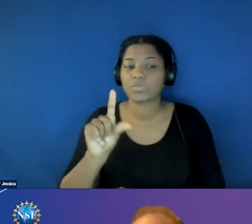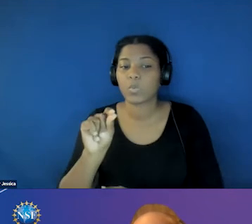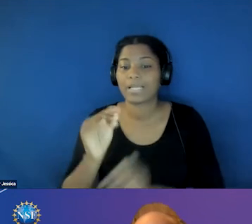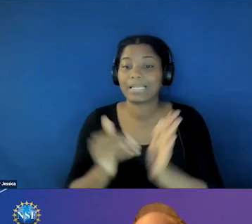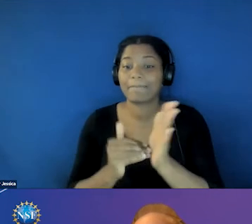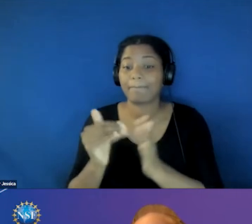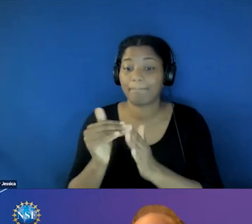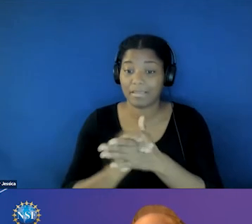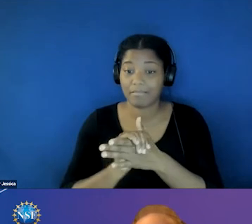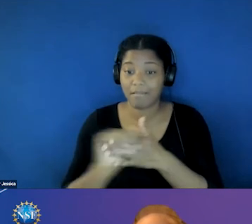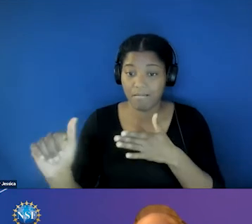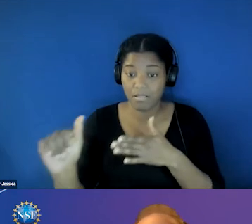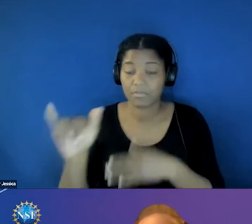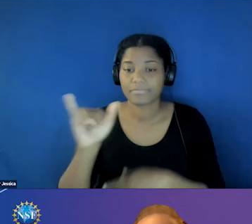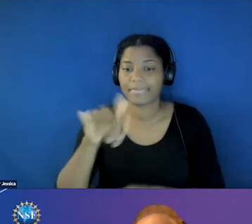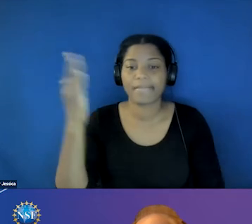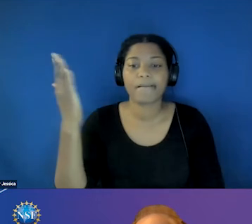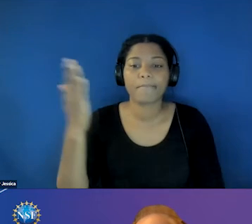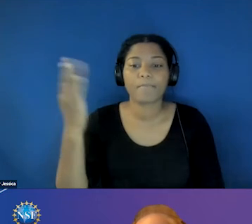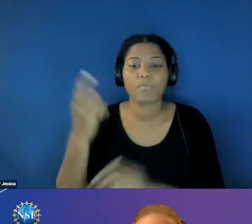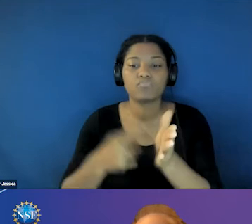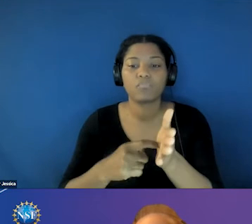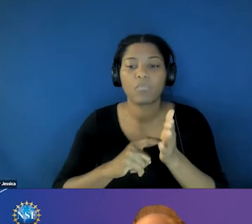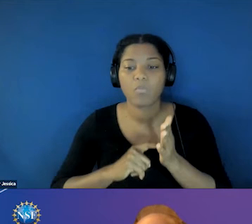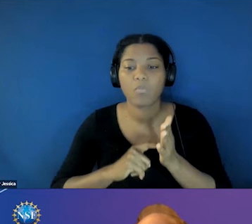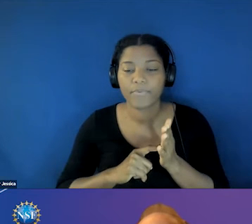proposals require, having,